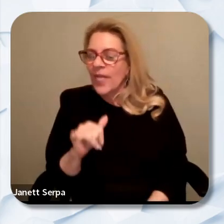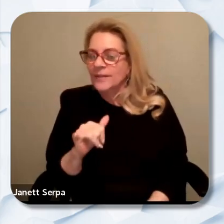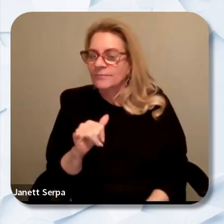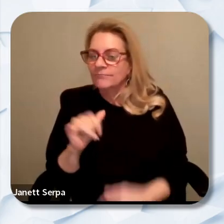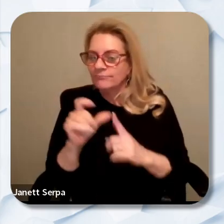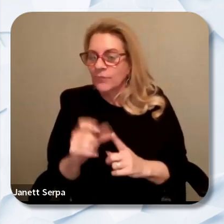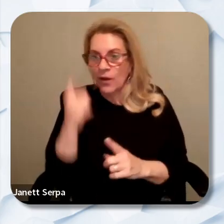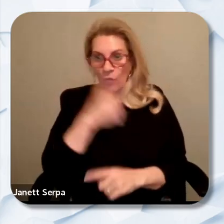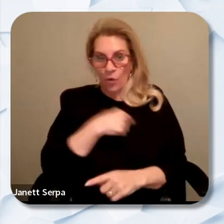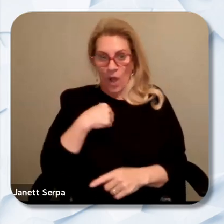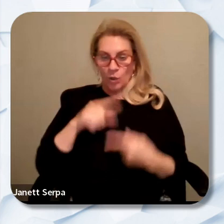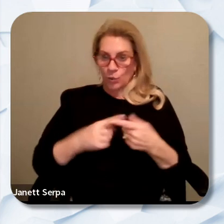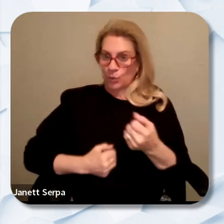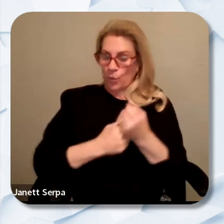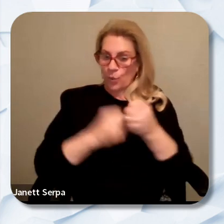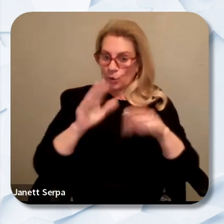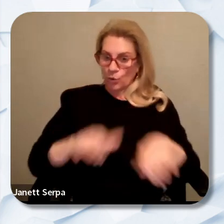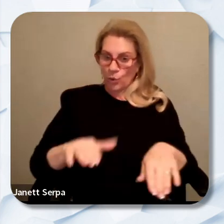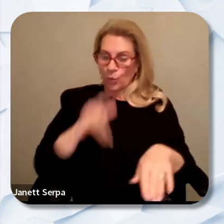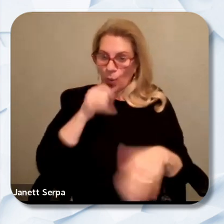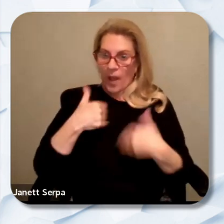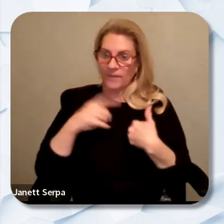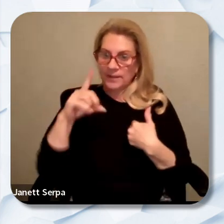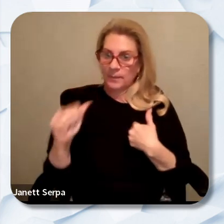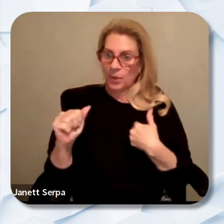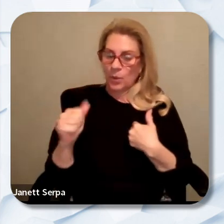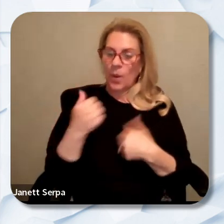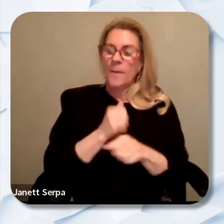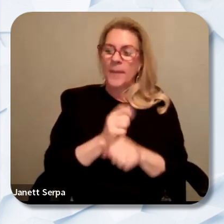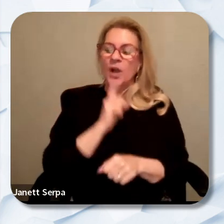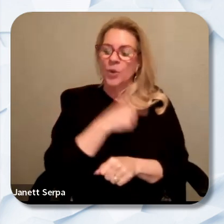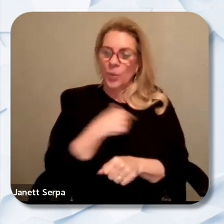order for us to support children with disabilities we want to make sure that we provide children with